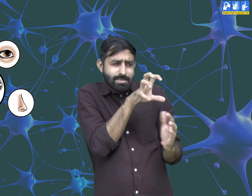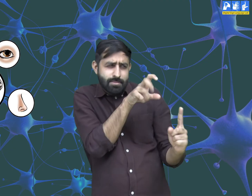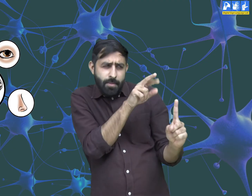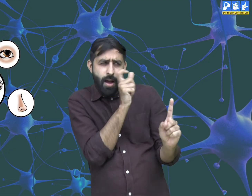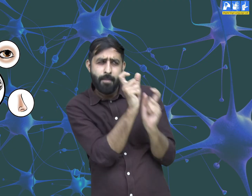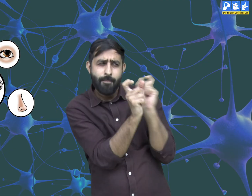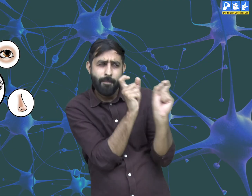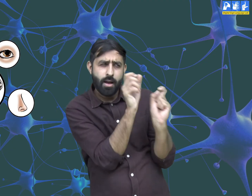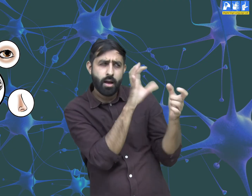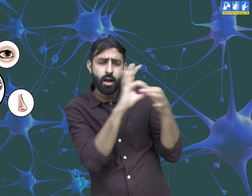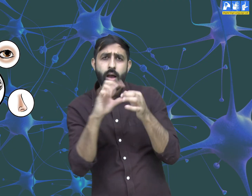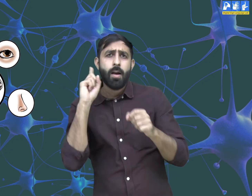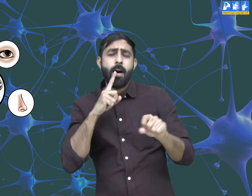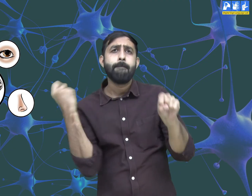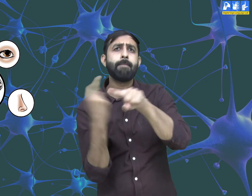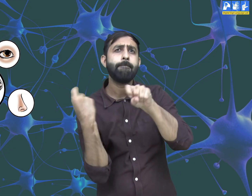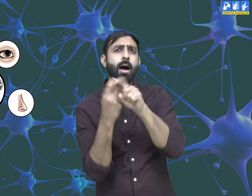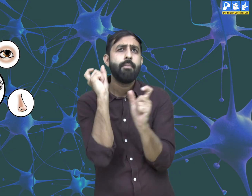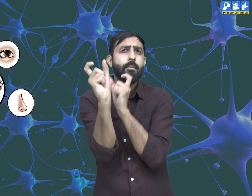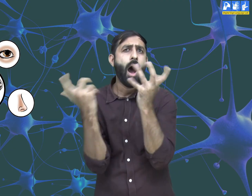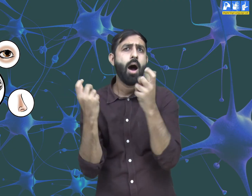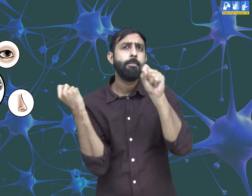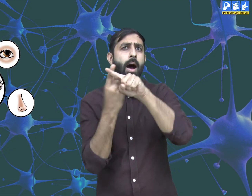They need to think of appropriate words of the language that needs to